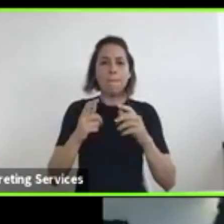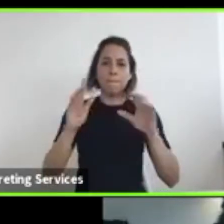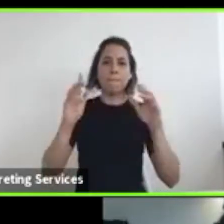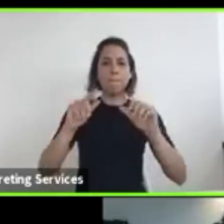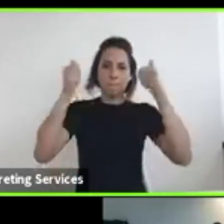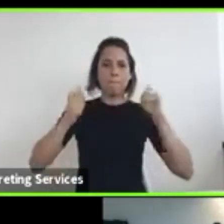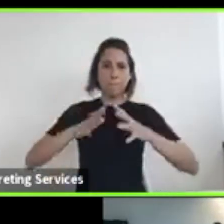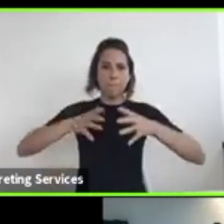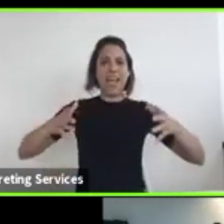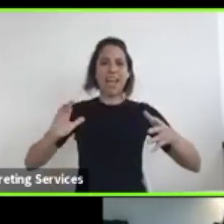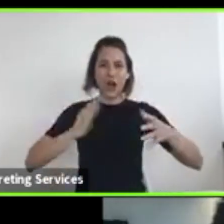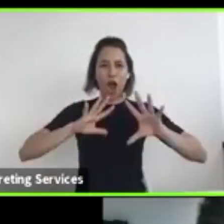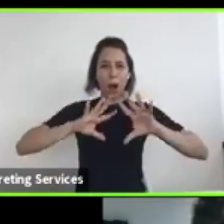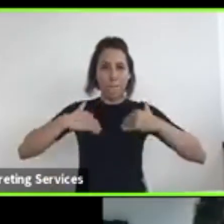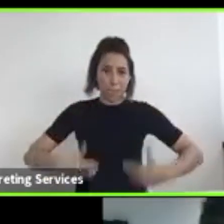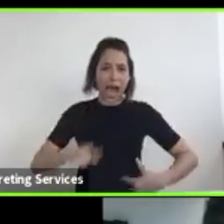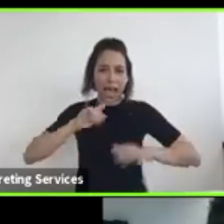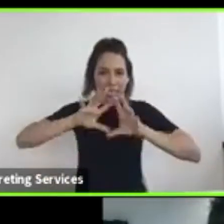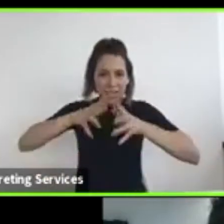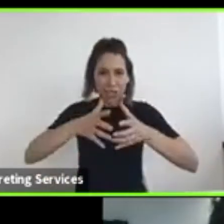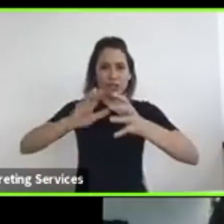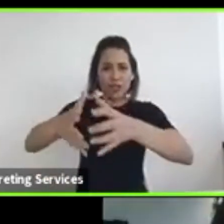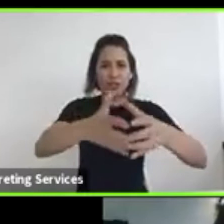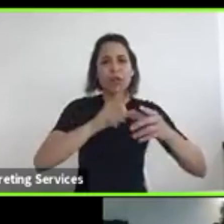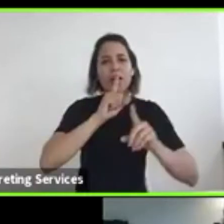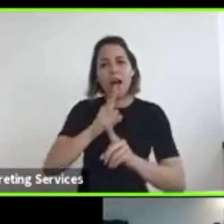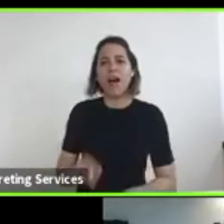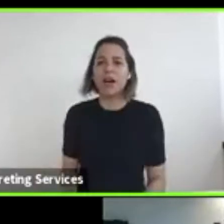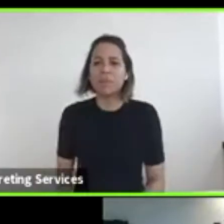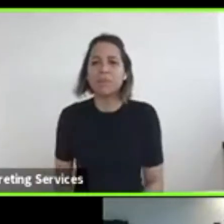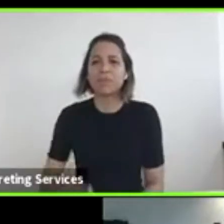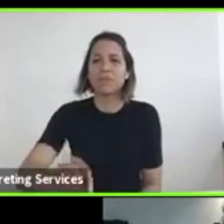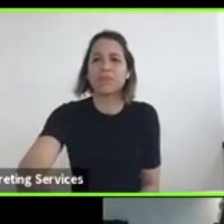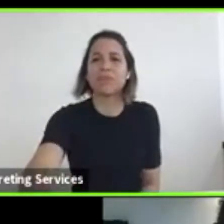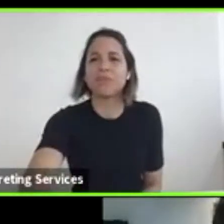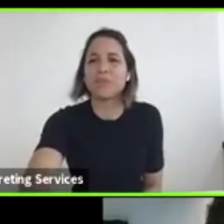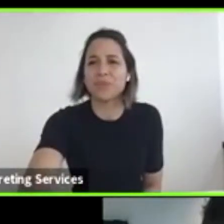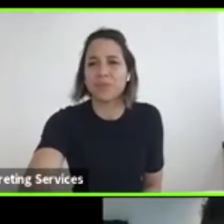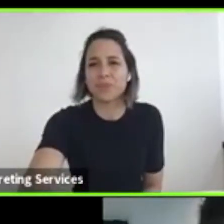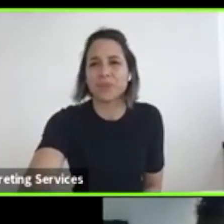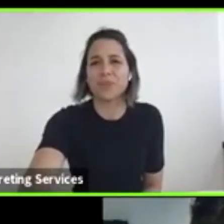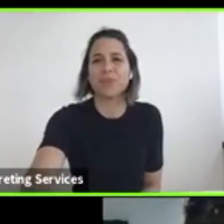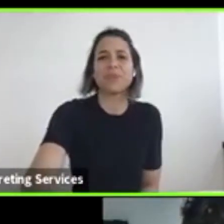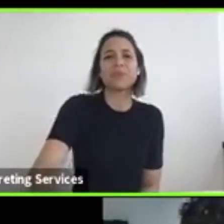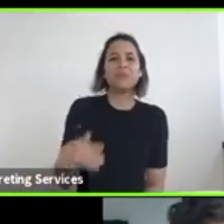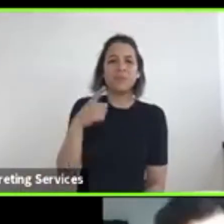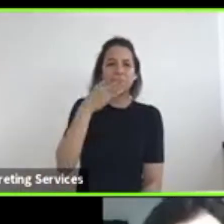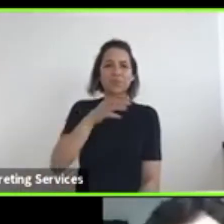(EMILY): IT'S ALSO INTERESTING, I SPENT A LOT OF TIME IN MY MAKING WORLD,